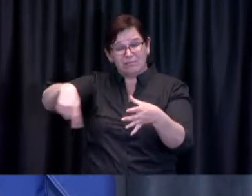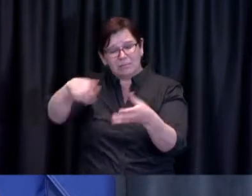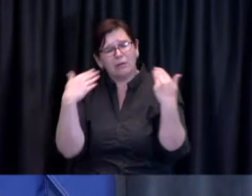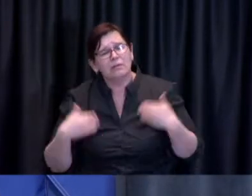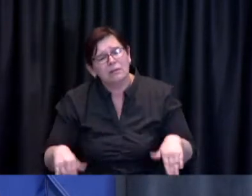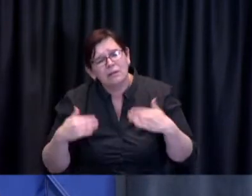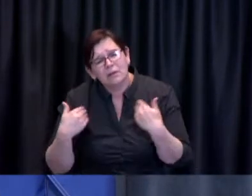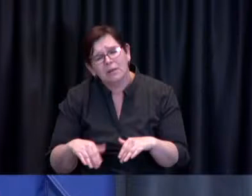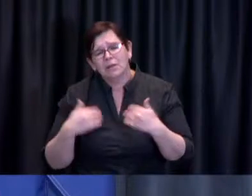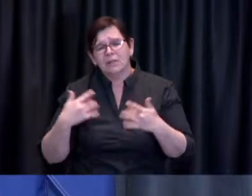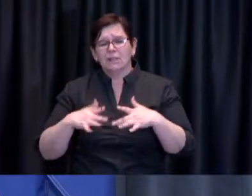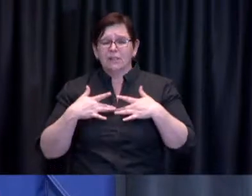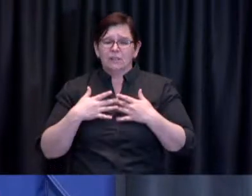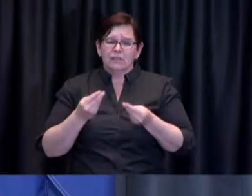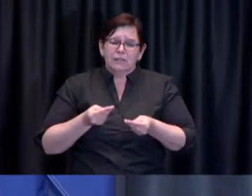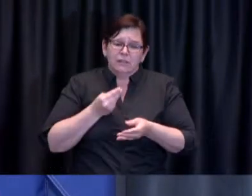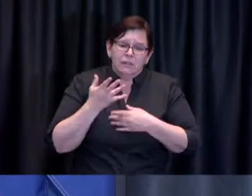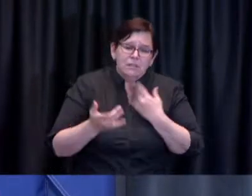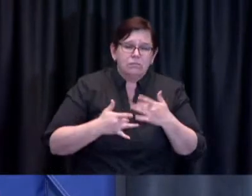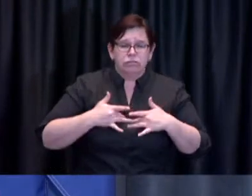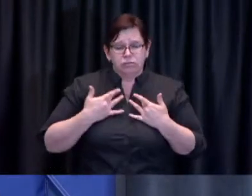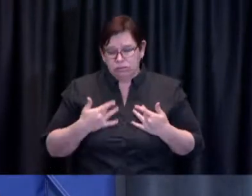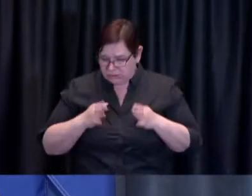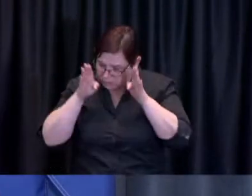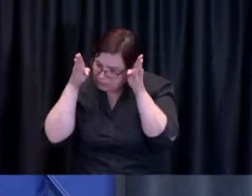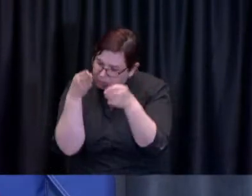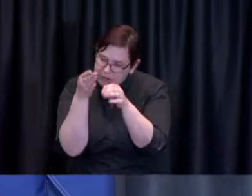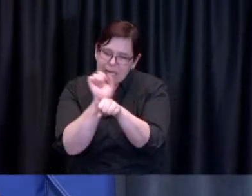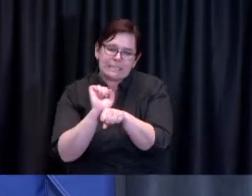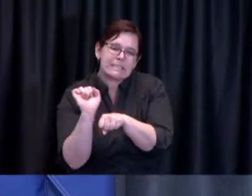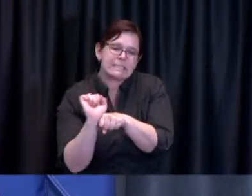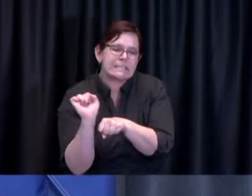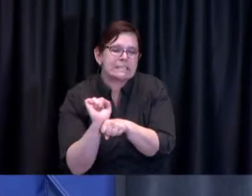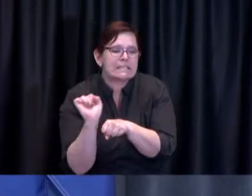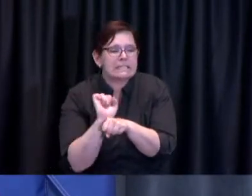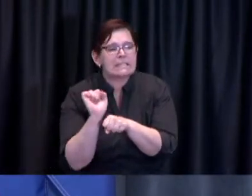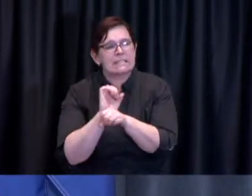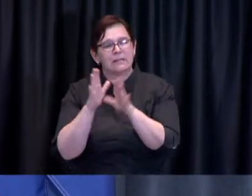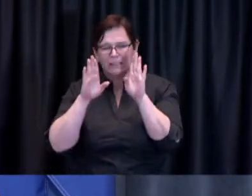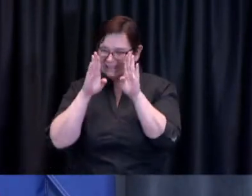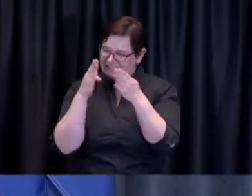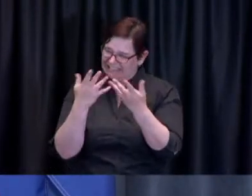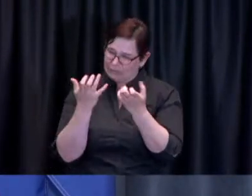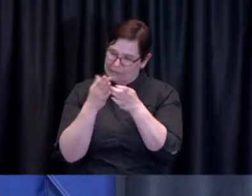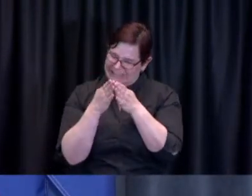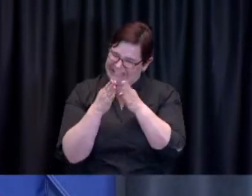to get Toronto vaccinated as quickly as possible the additional supply of vaccine this